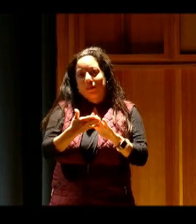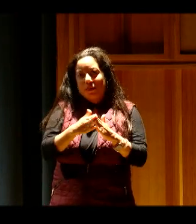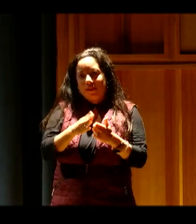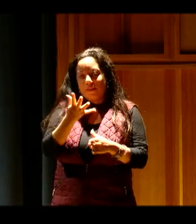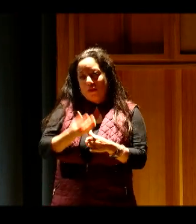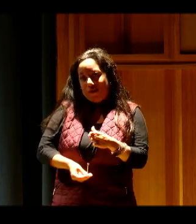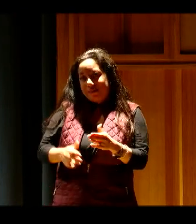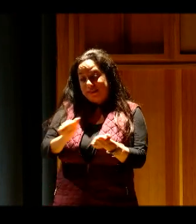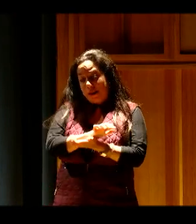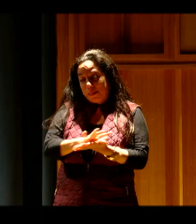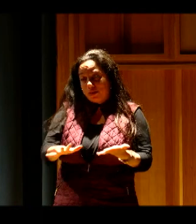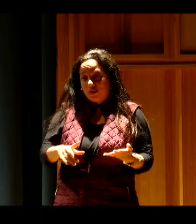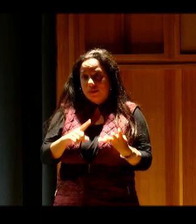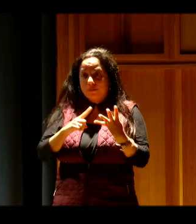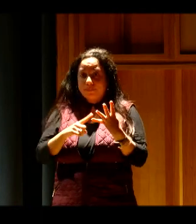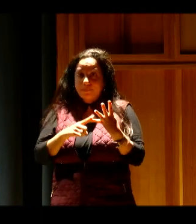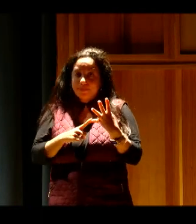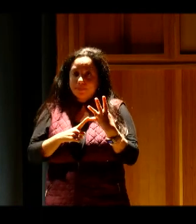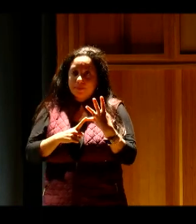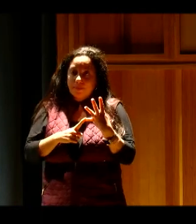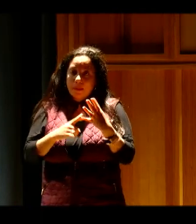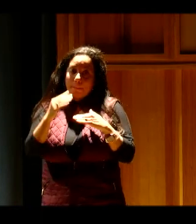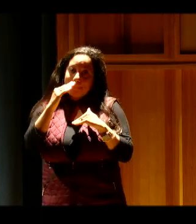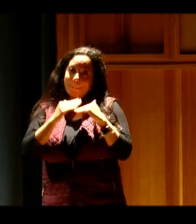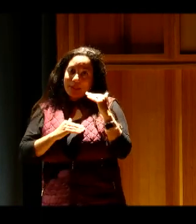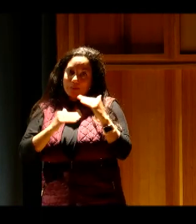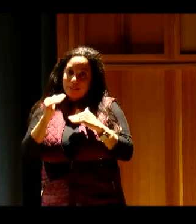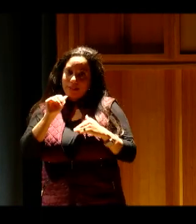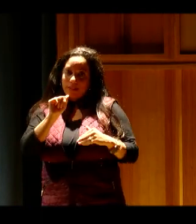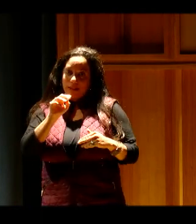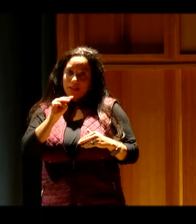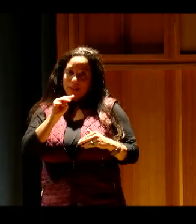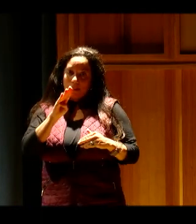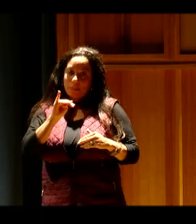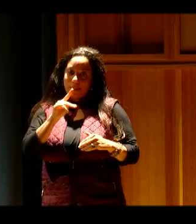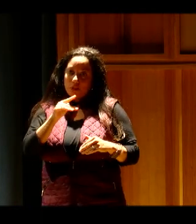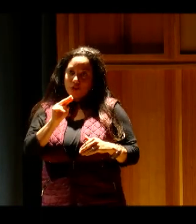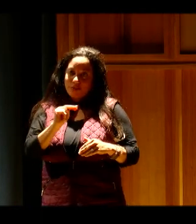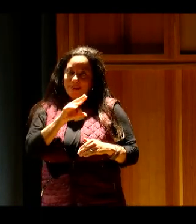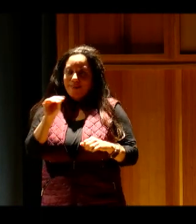And then finally building ambition and capacity in communities